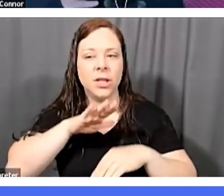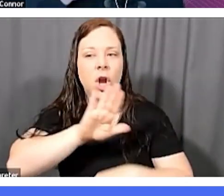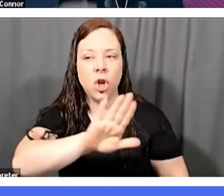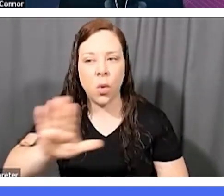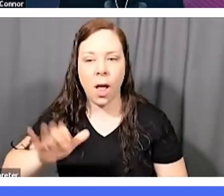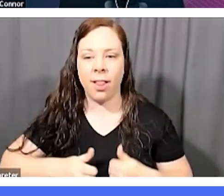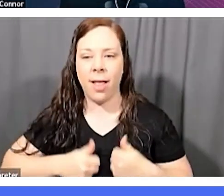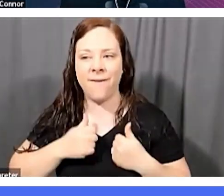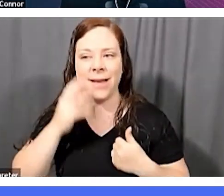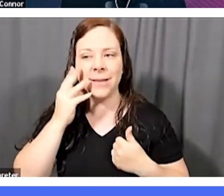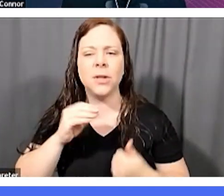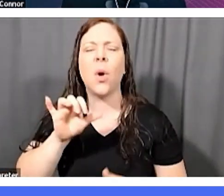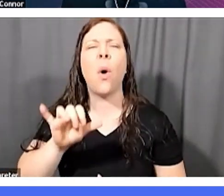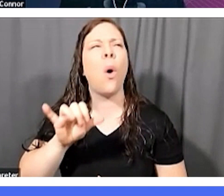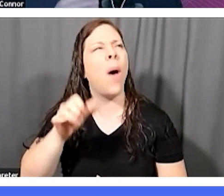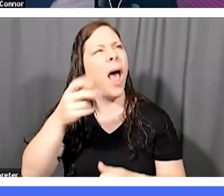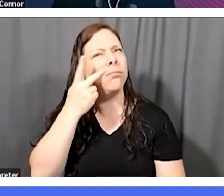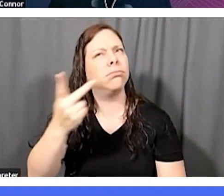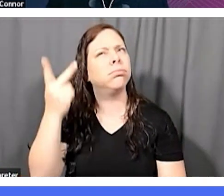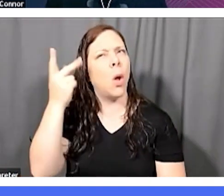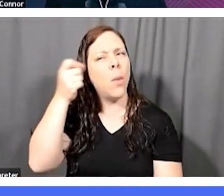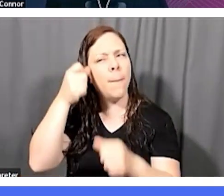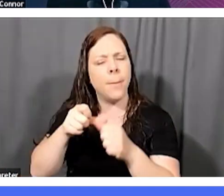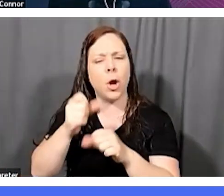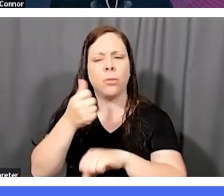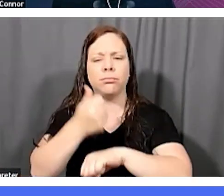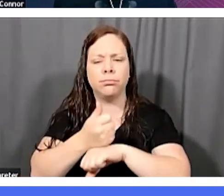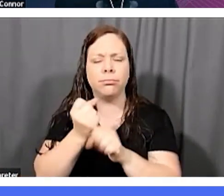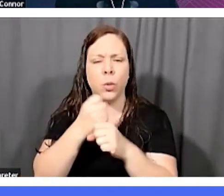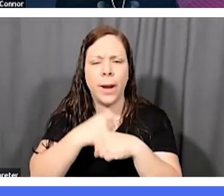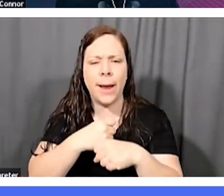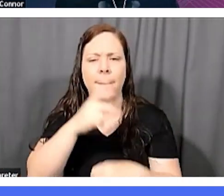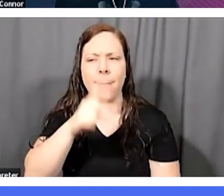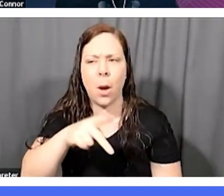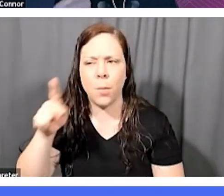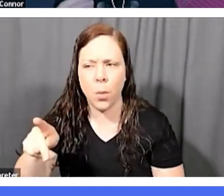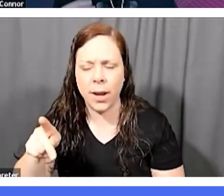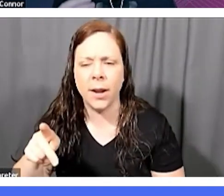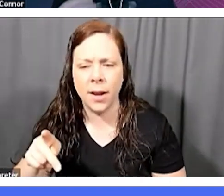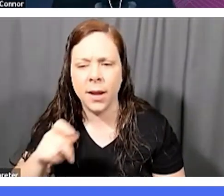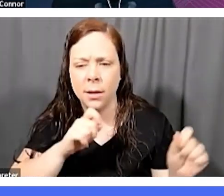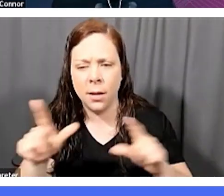I remember creating that PowerPoint slide. I'm learning about how content and PowerPoint, the selection order matters.